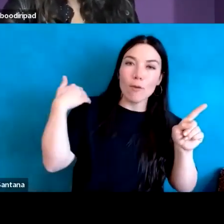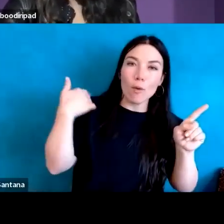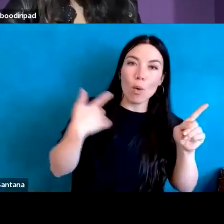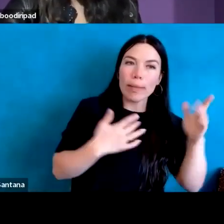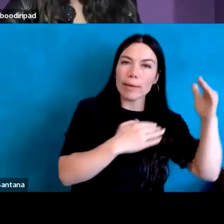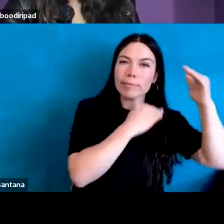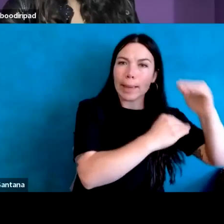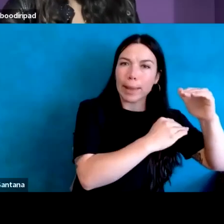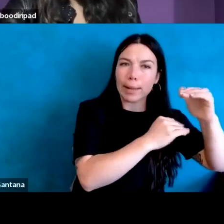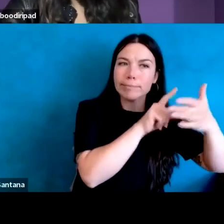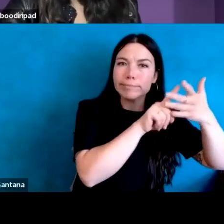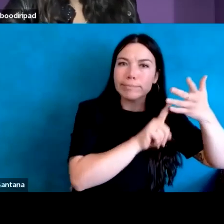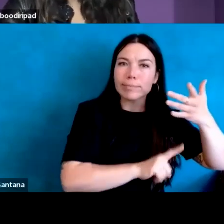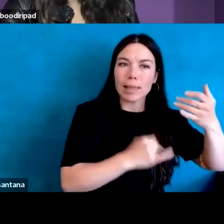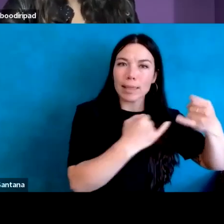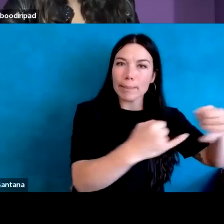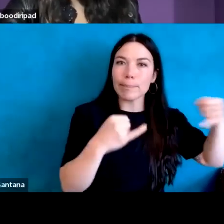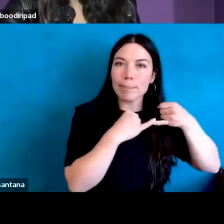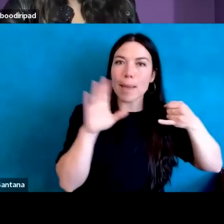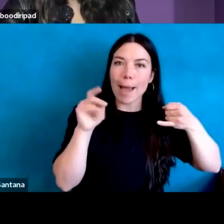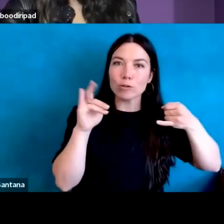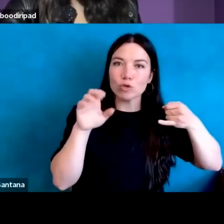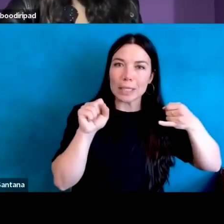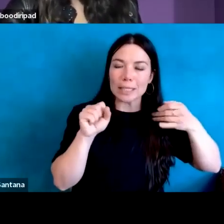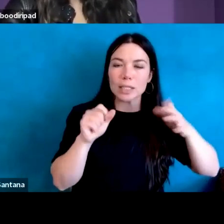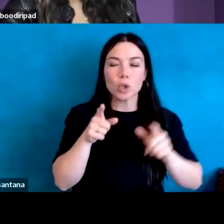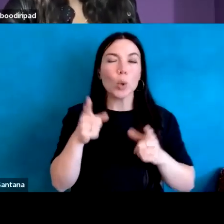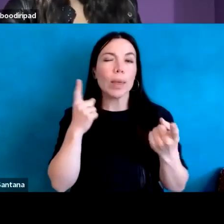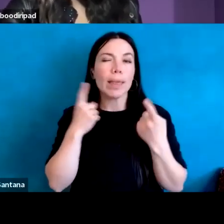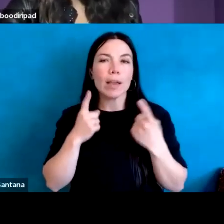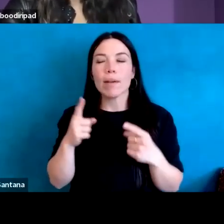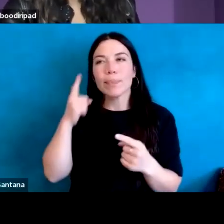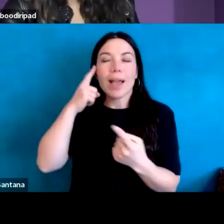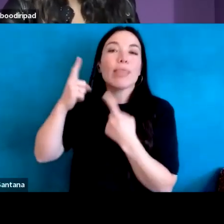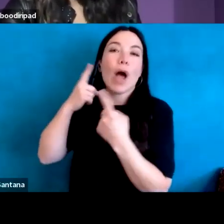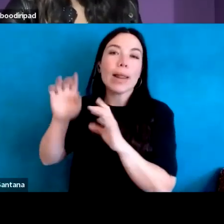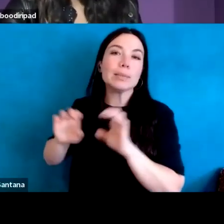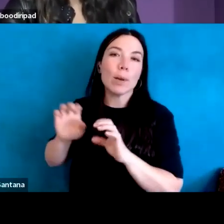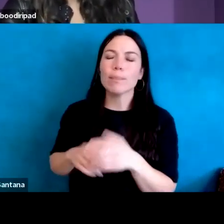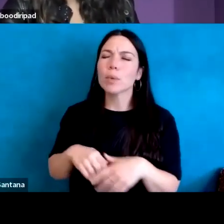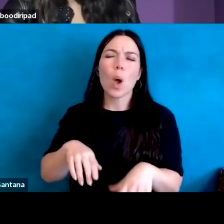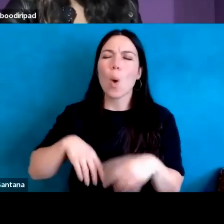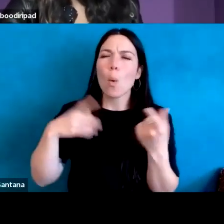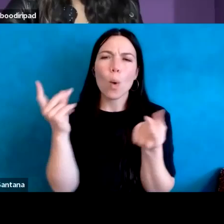So you could think of a thought experiment where you could say, "What would happen if it started out in, you know,